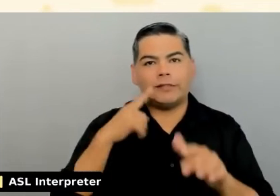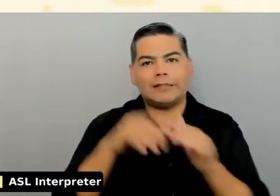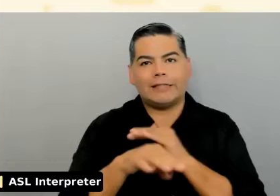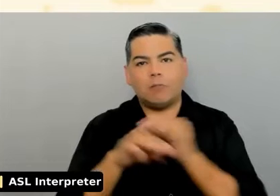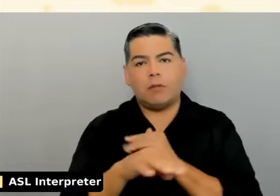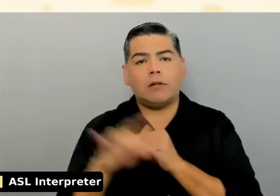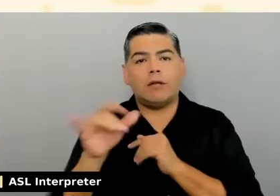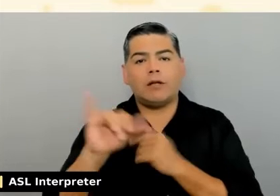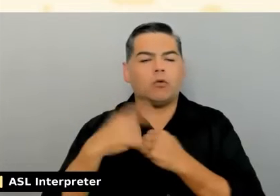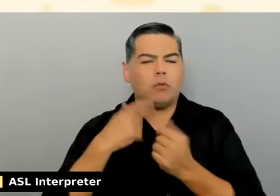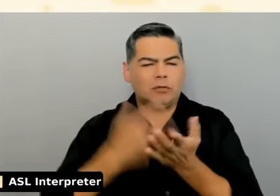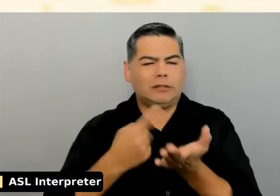And we'll talk about that as we go ahead.